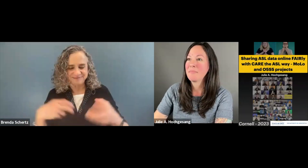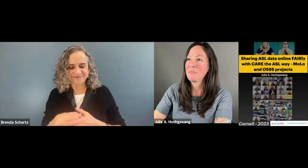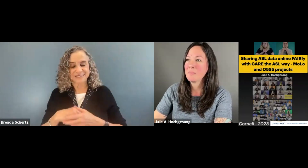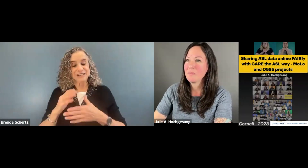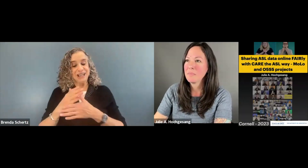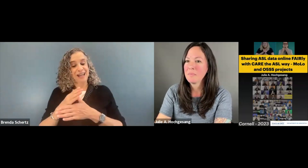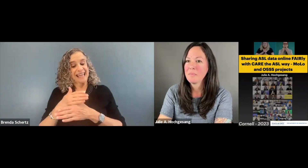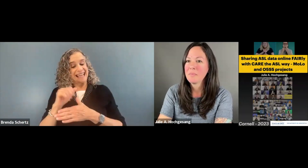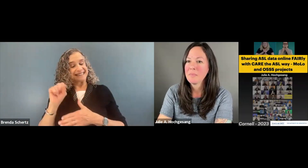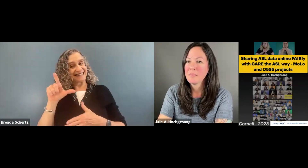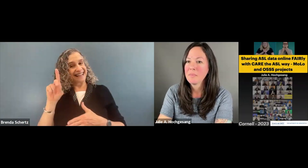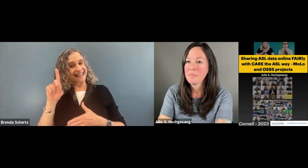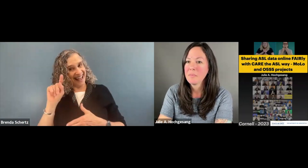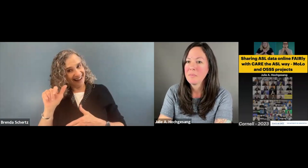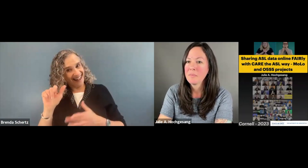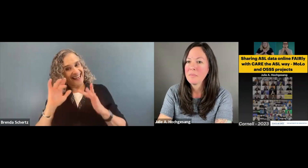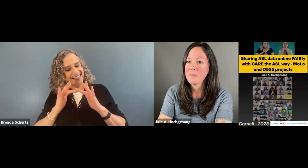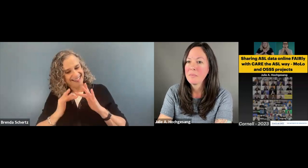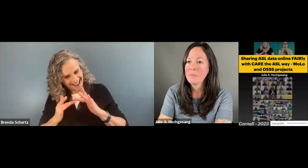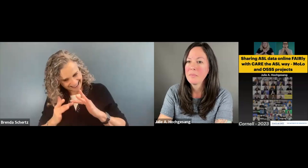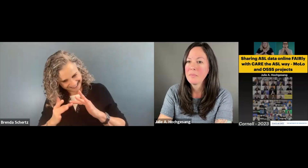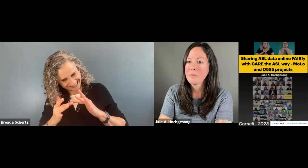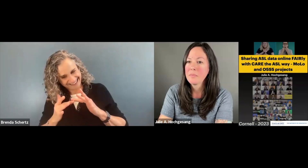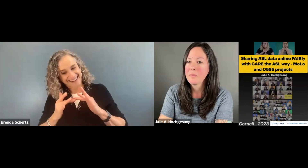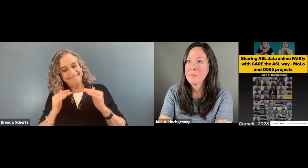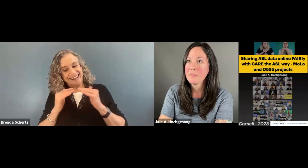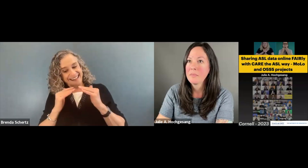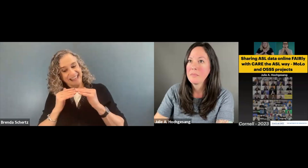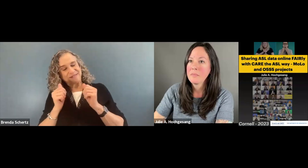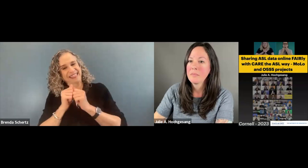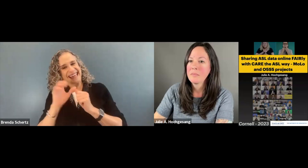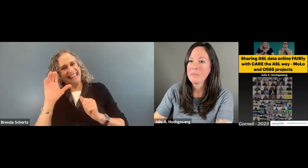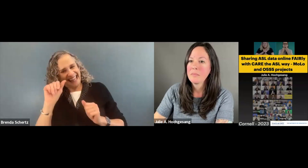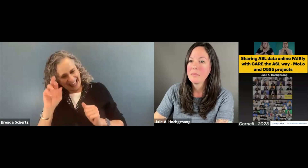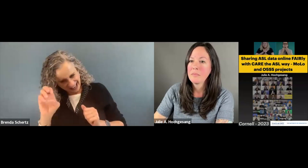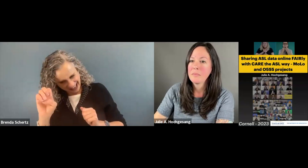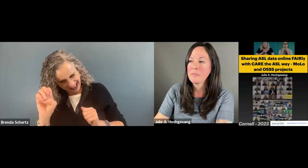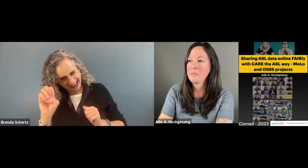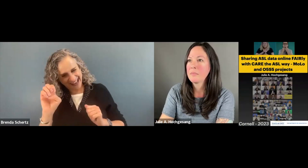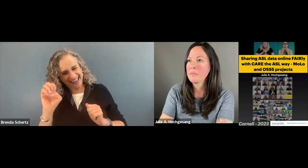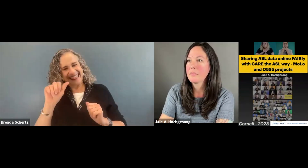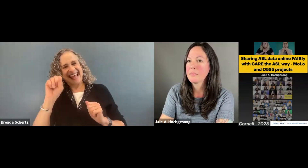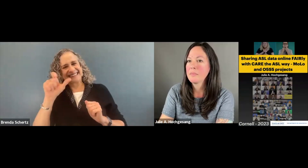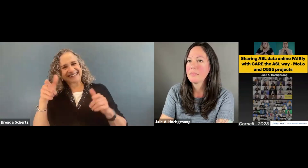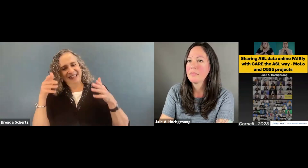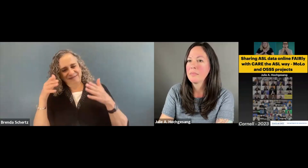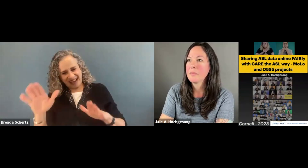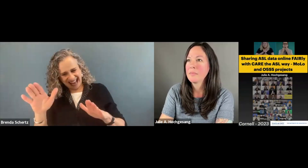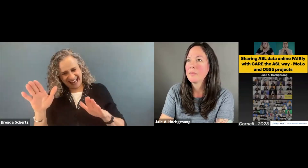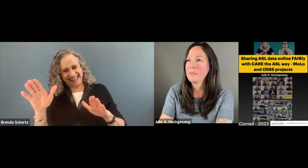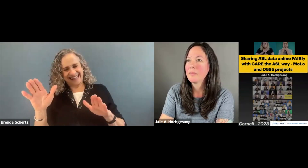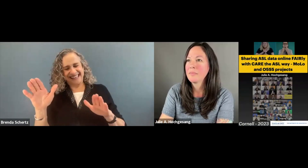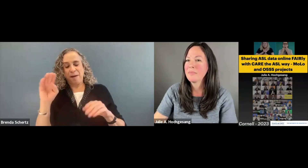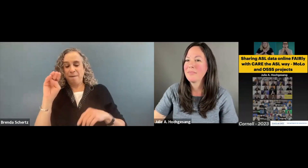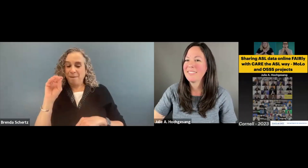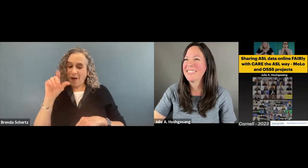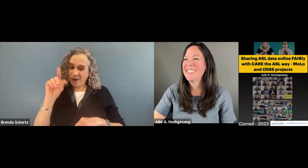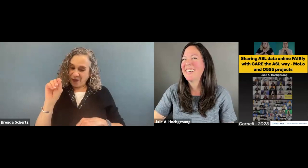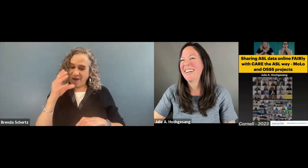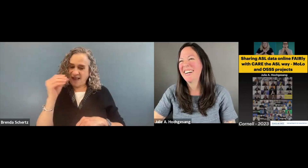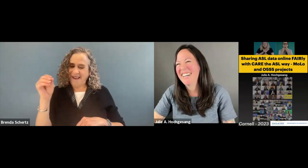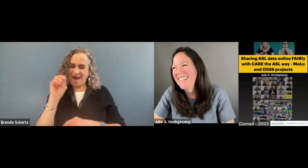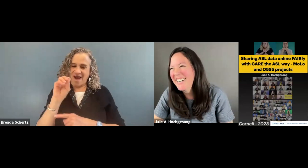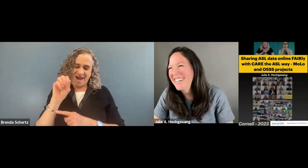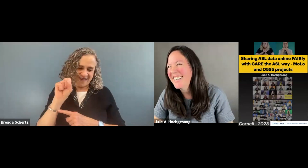Her talk is titled "Sharing ASL data online FAIRly with CARE the ASL way: MoLo and O5S5 projects"